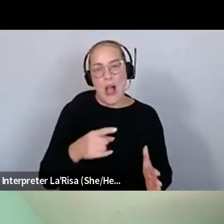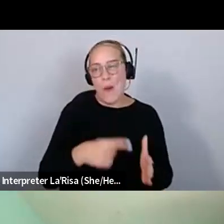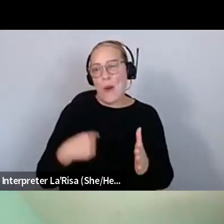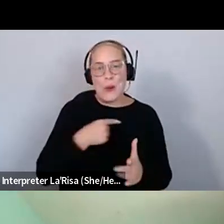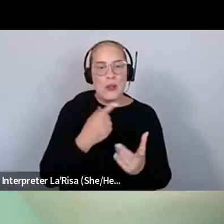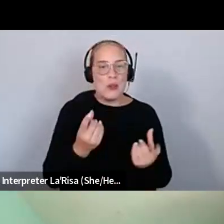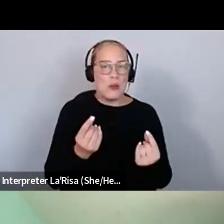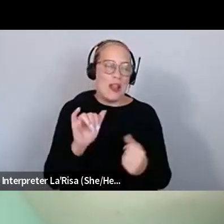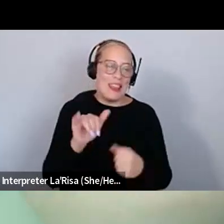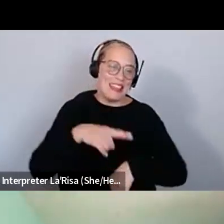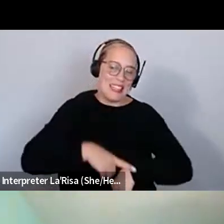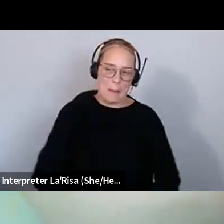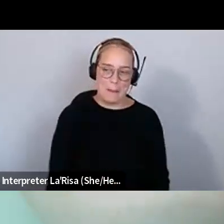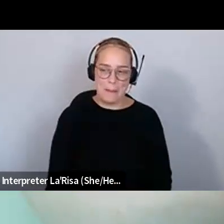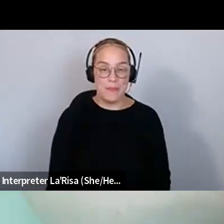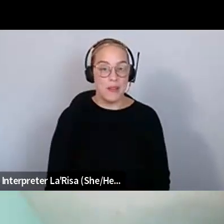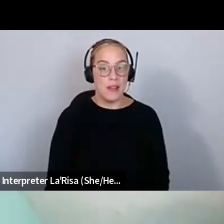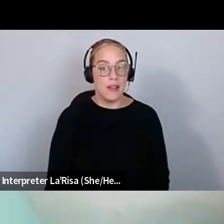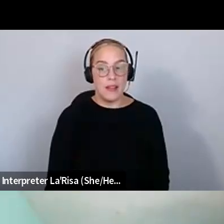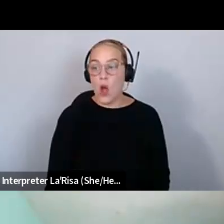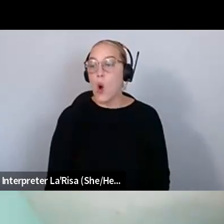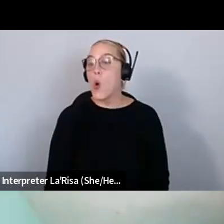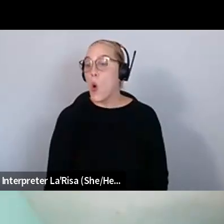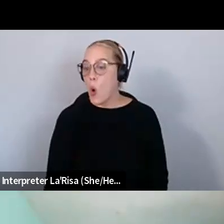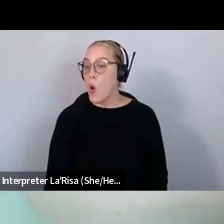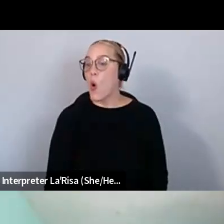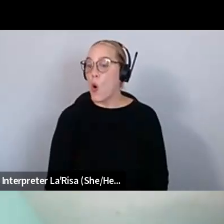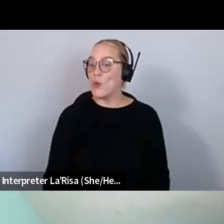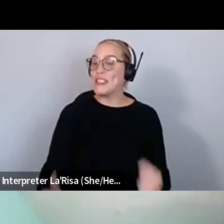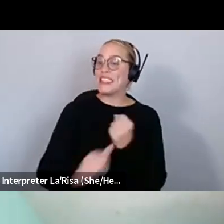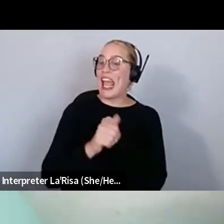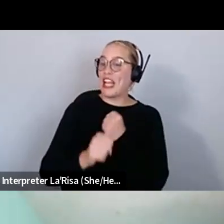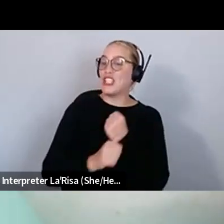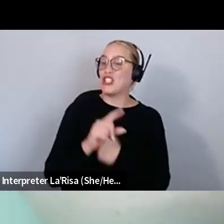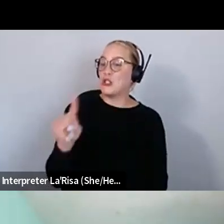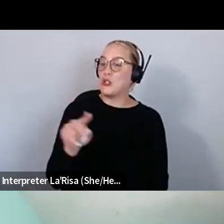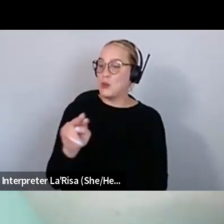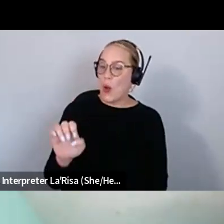I'm just embarrassed that I had ringback tone.